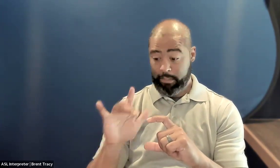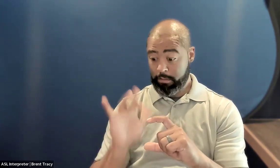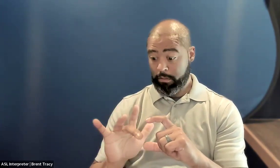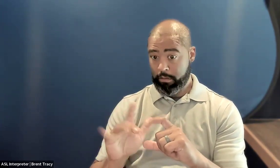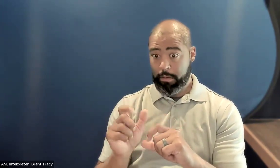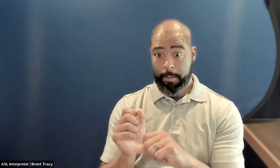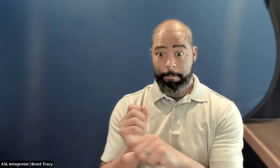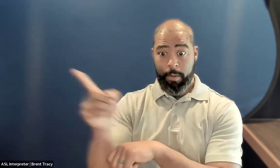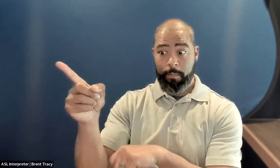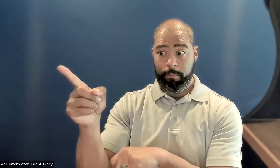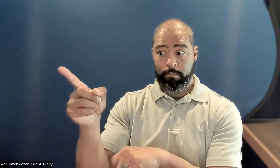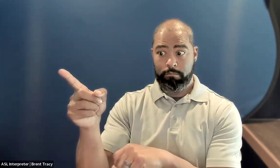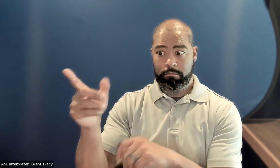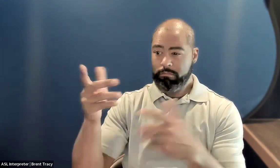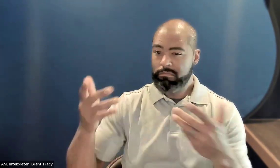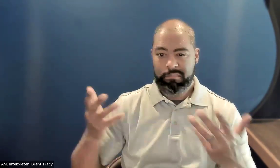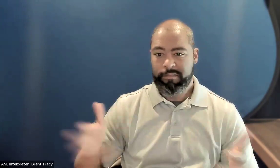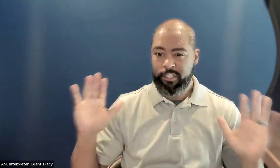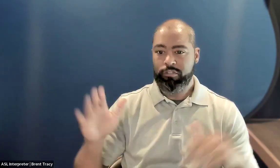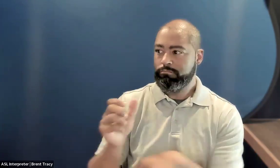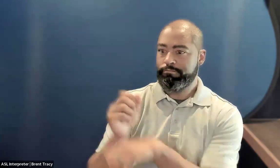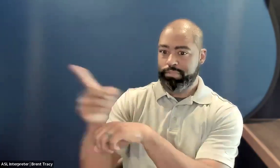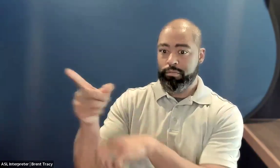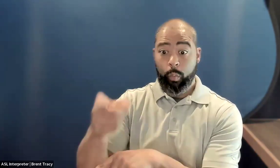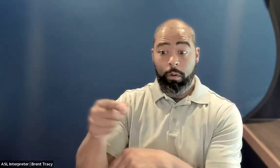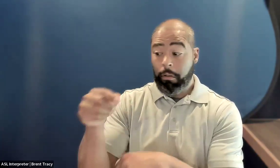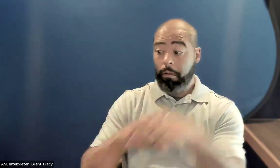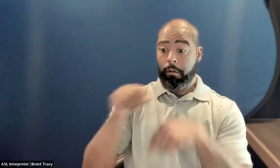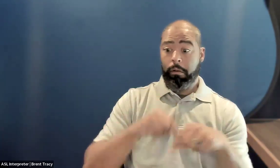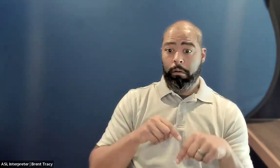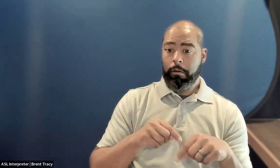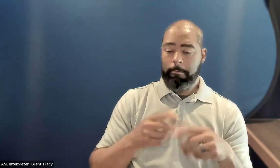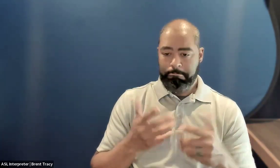As Tori mentioned earlier, the beta version was released in April 2021.